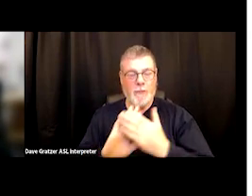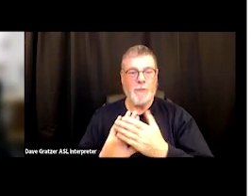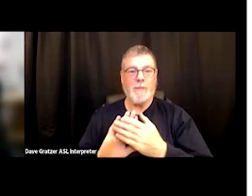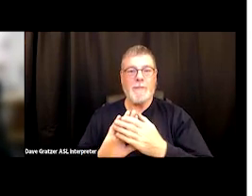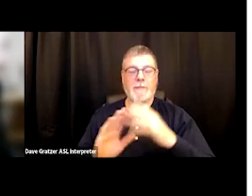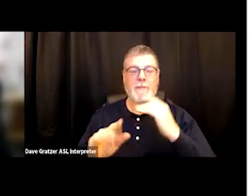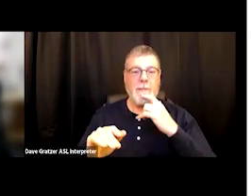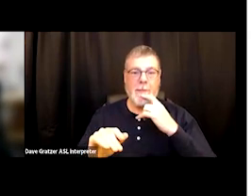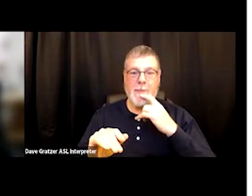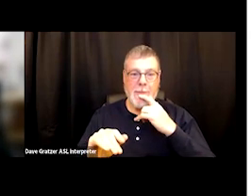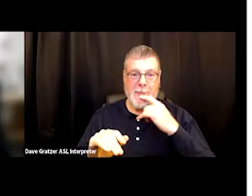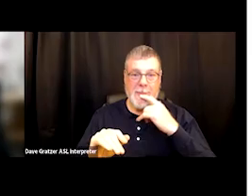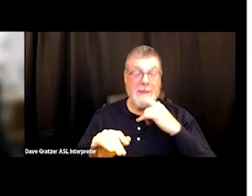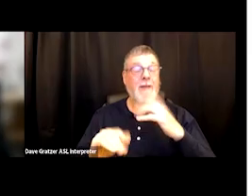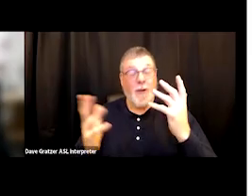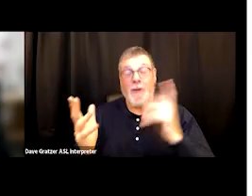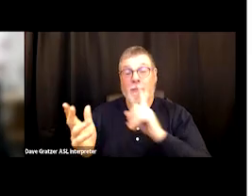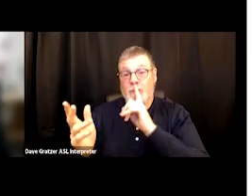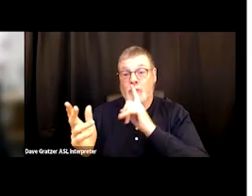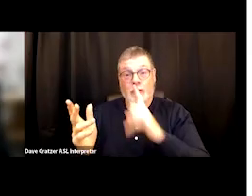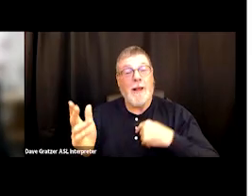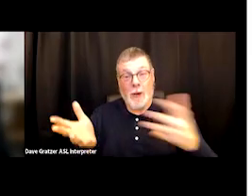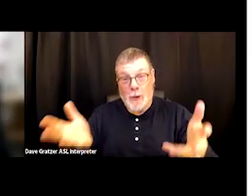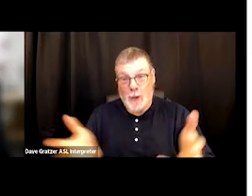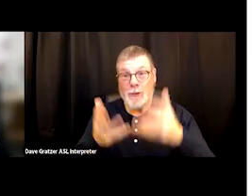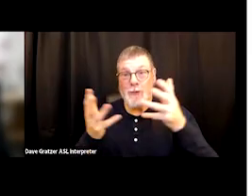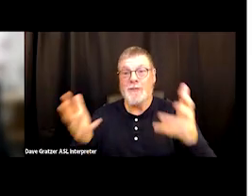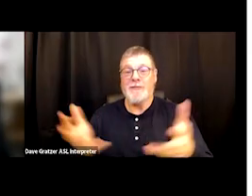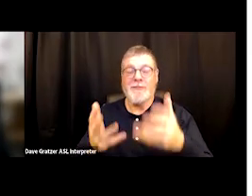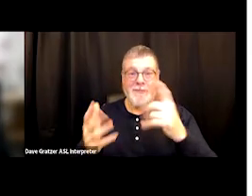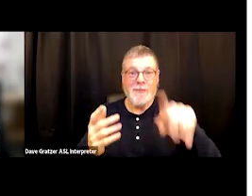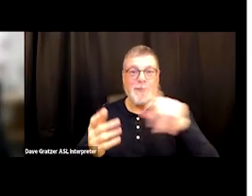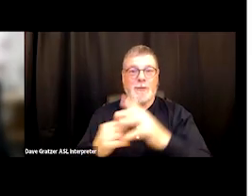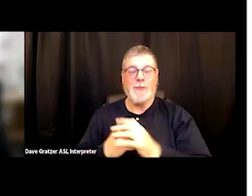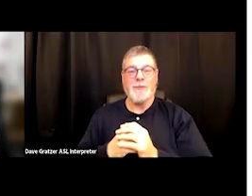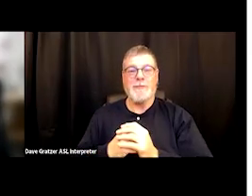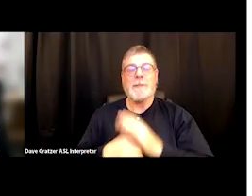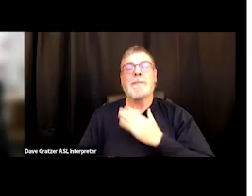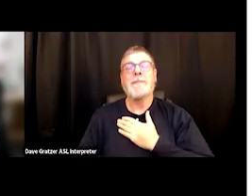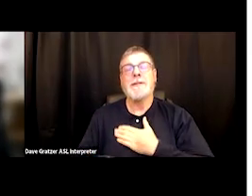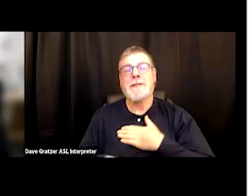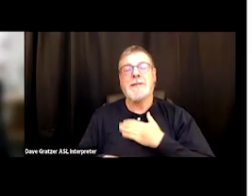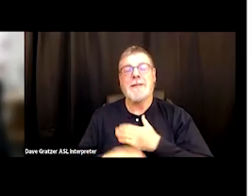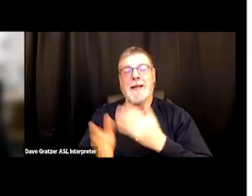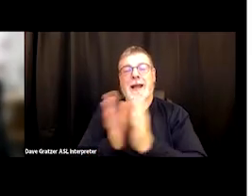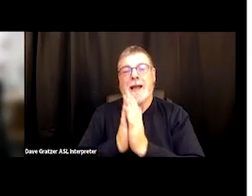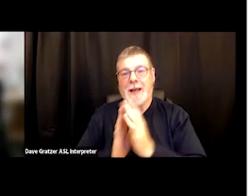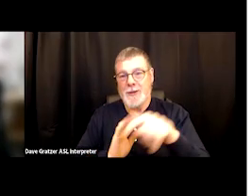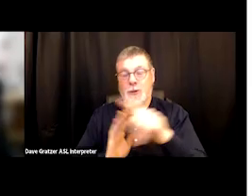So we really encourage you. We are asking you to please register in OAT